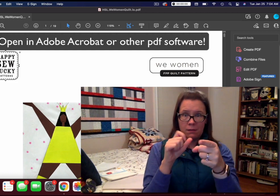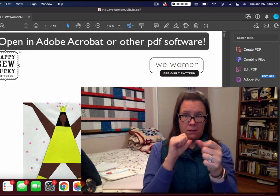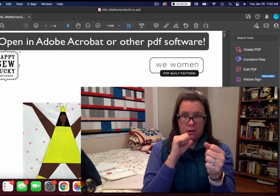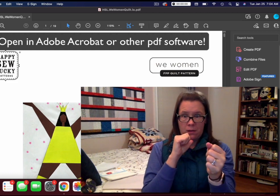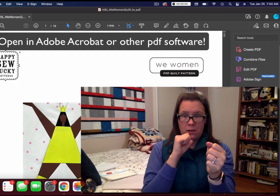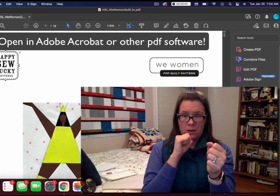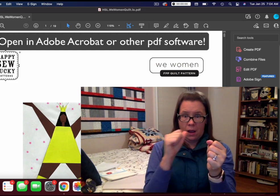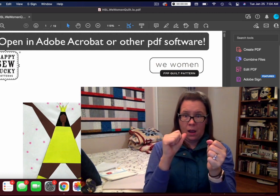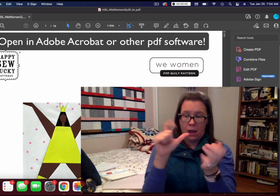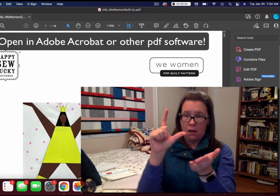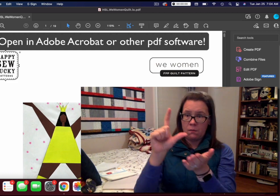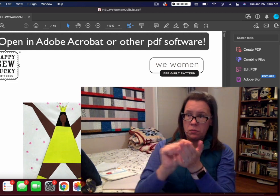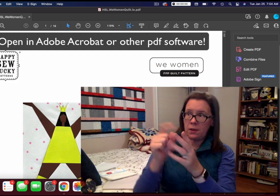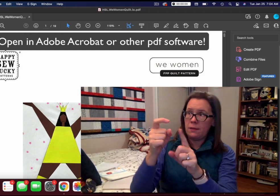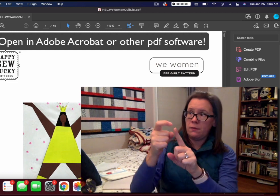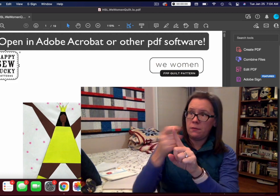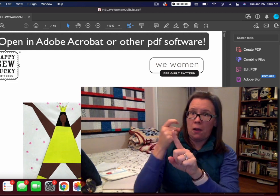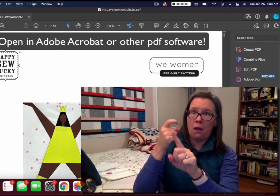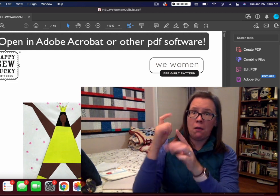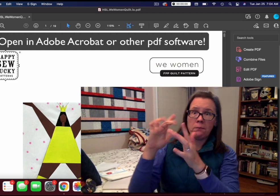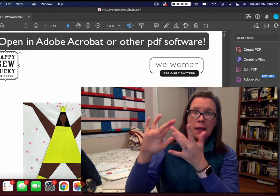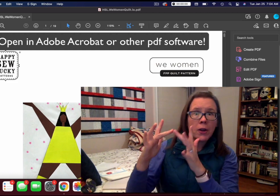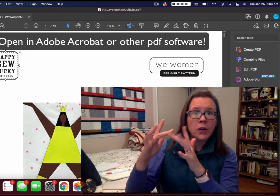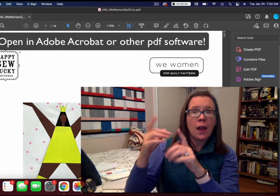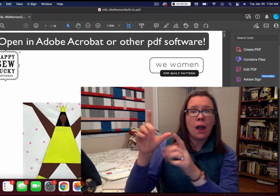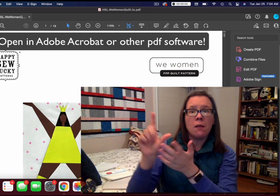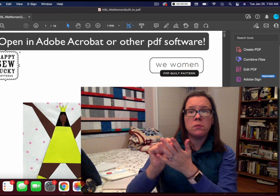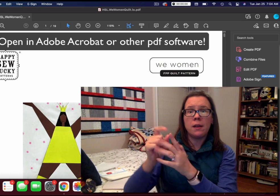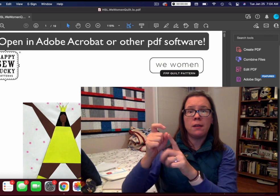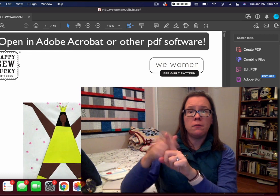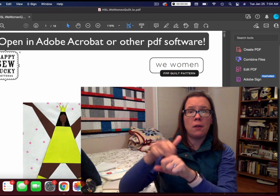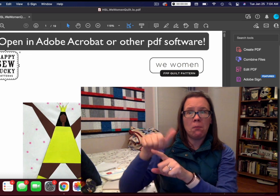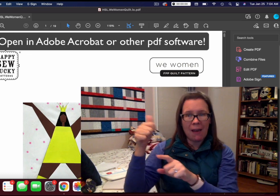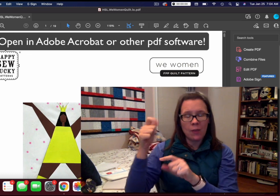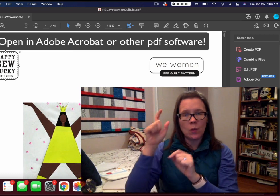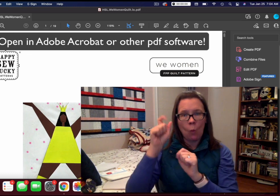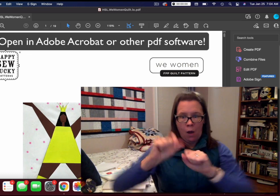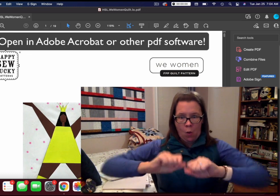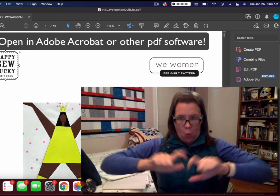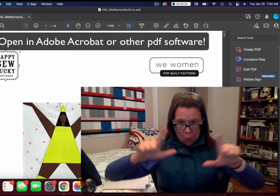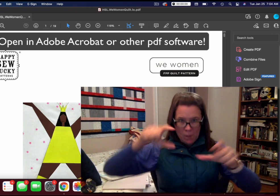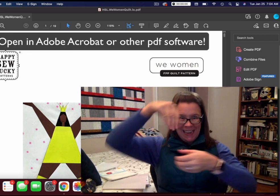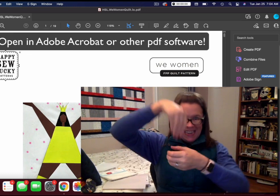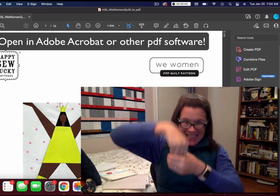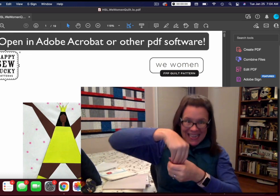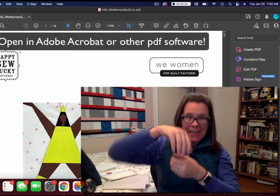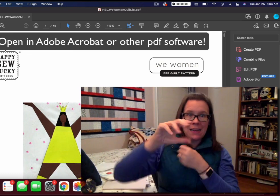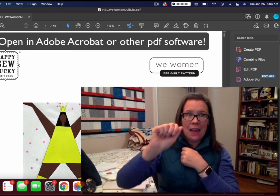Um It's really important that you open this file in a software application that reads